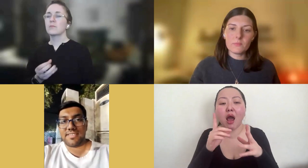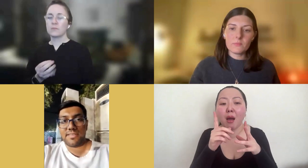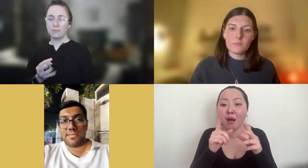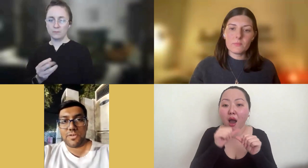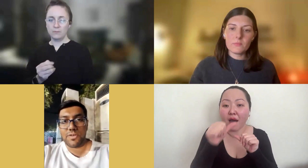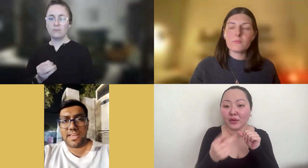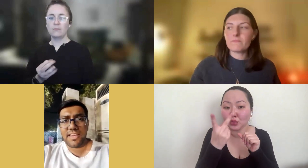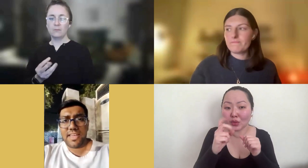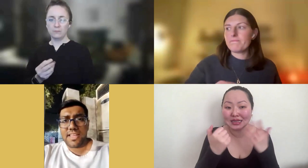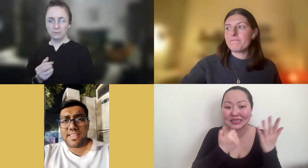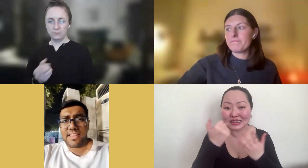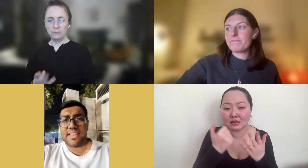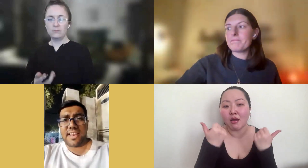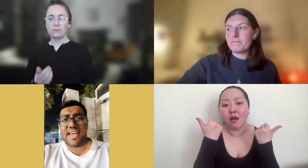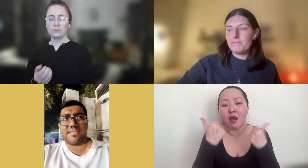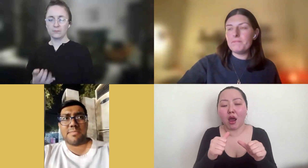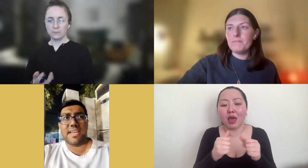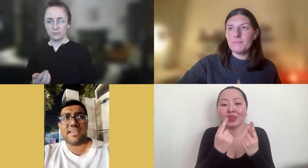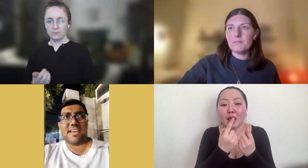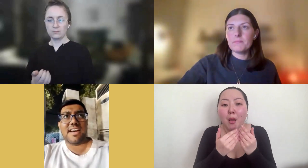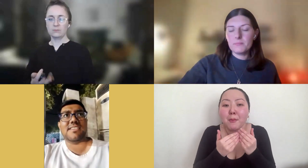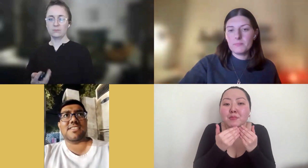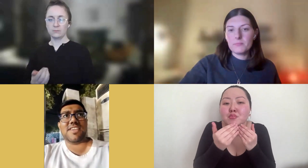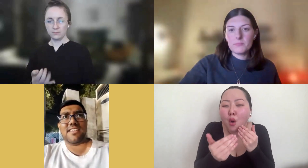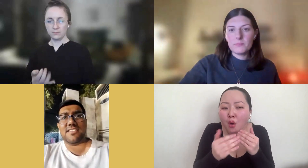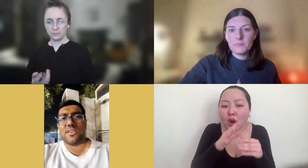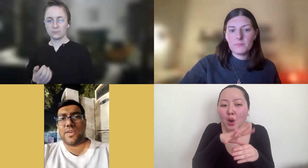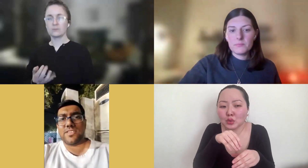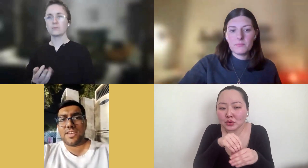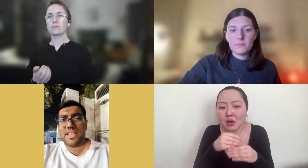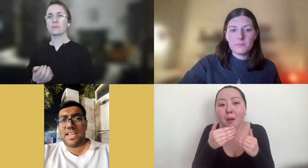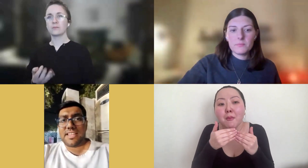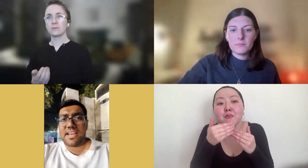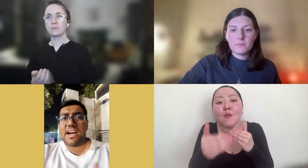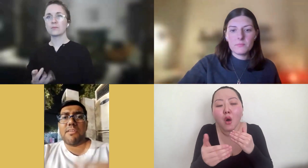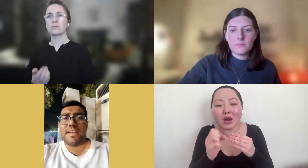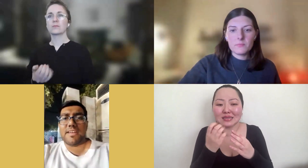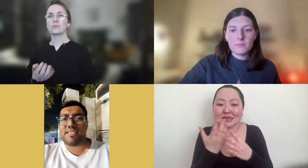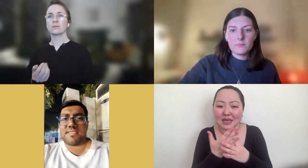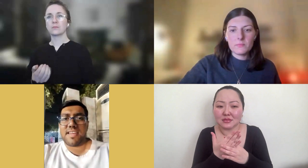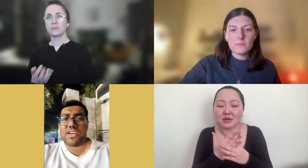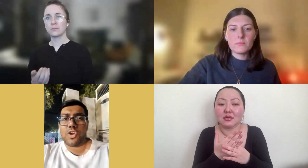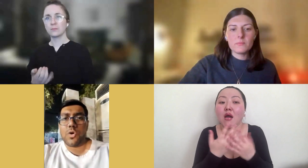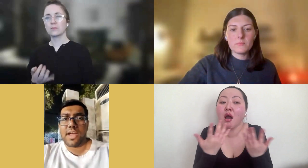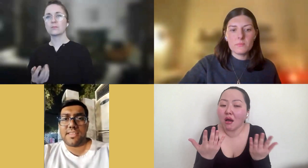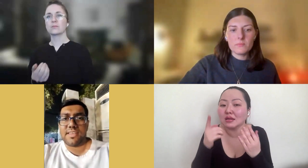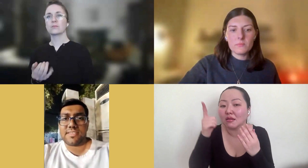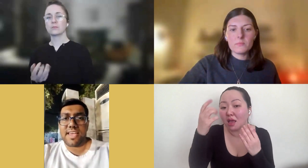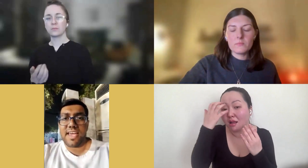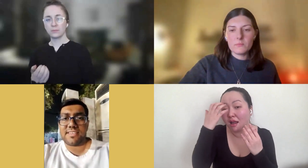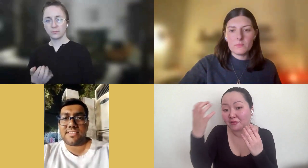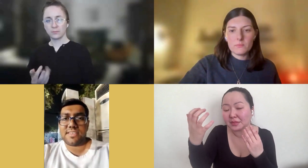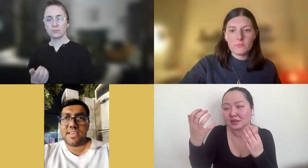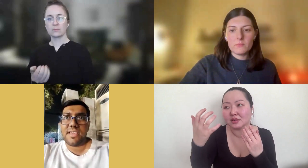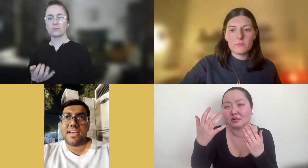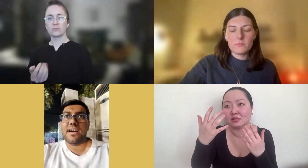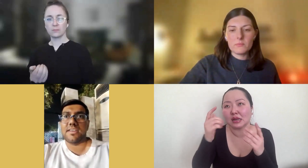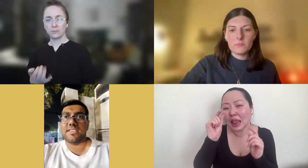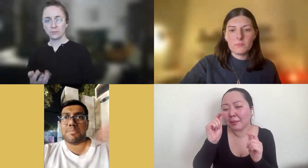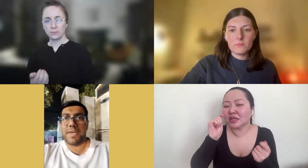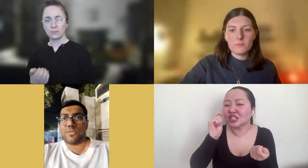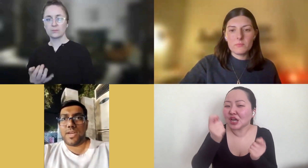accessible. There has been a change in which the government is trying to look at this as a space,